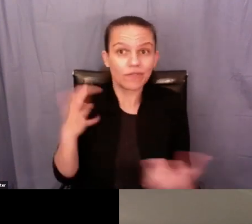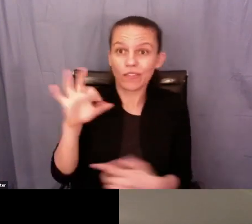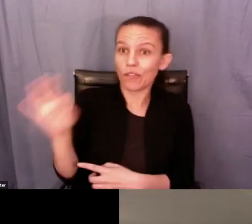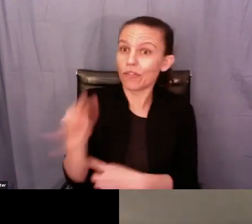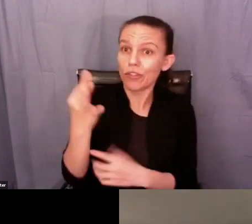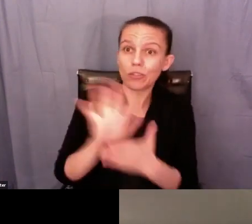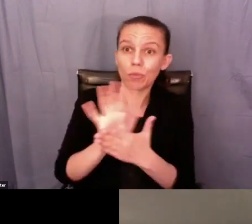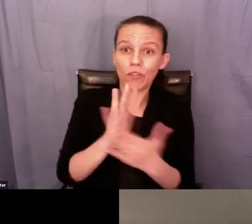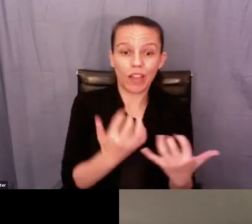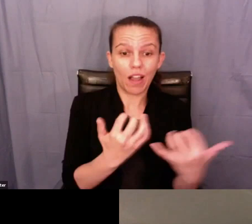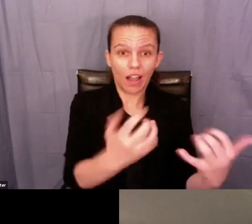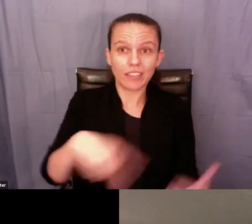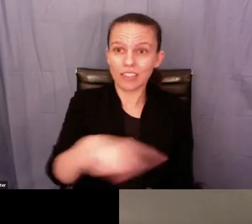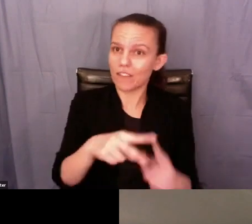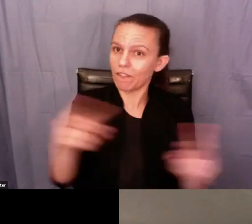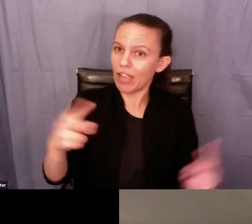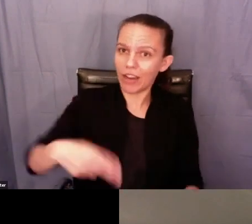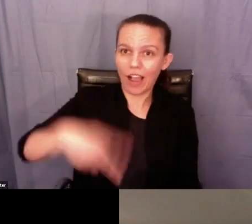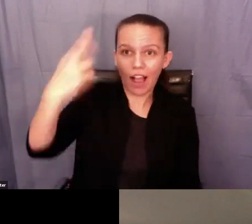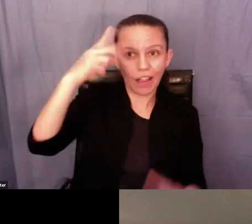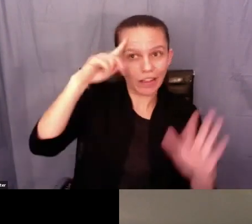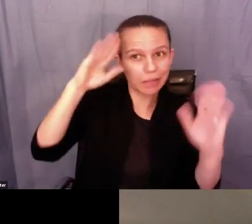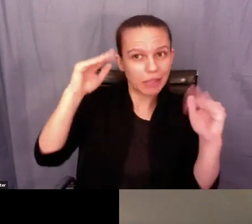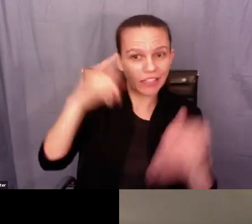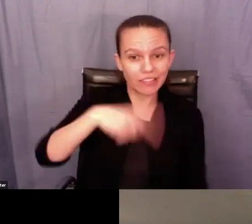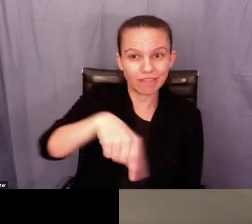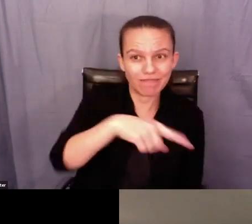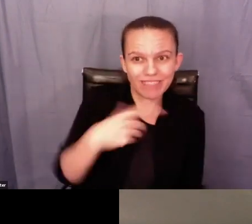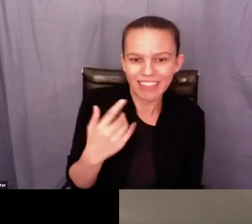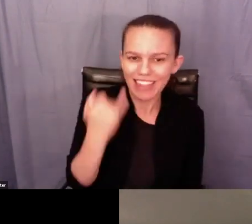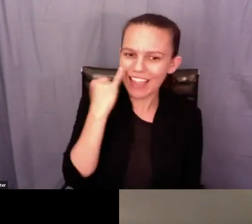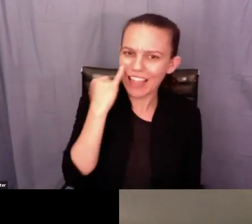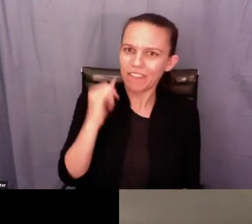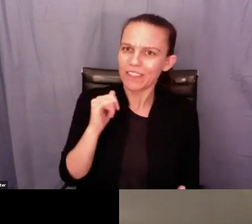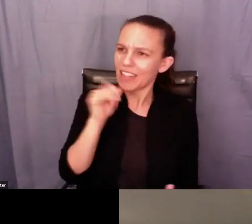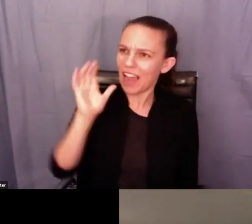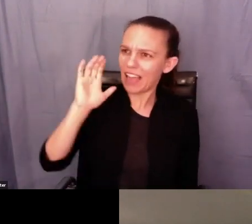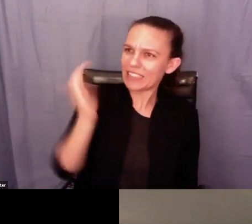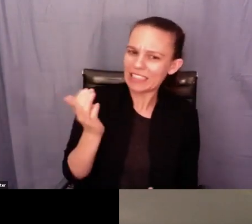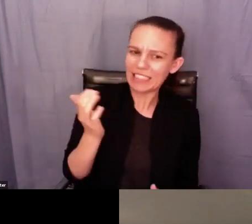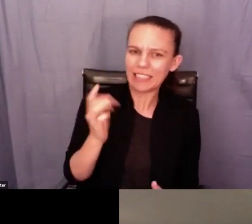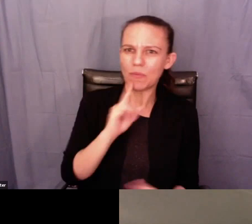are pretty demanding and if it weren't legitimate, if it didn't seem realistic people would